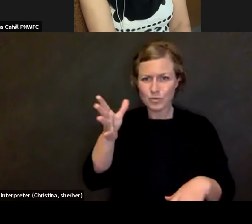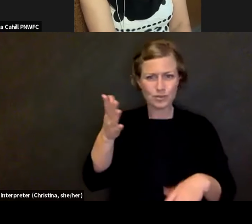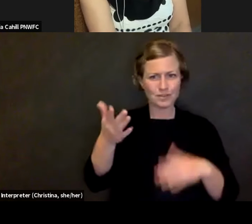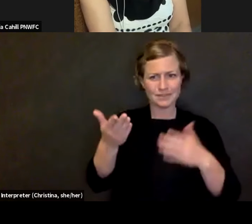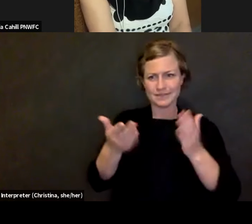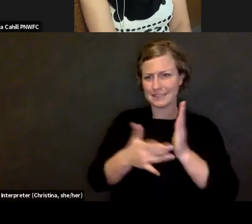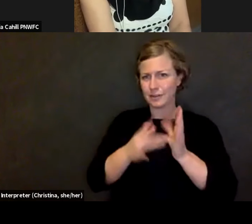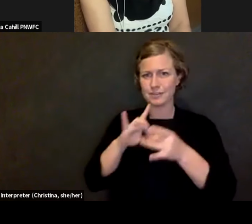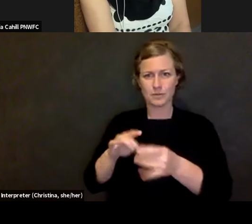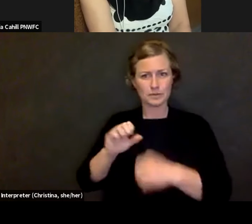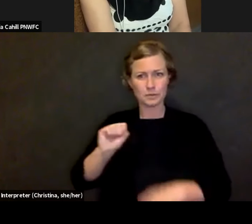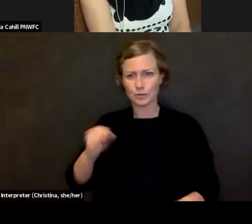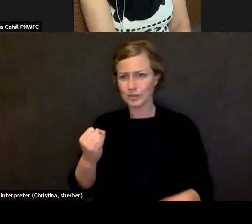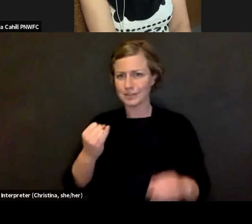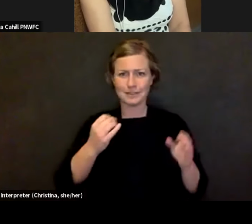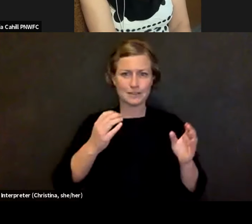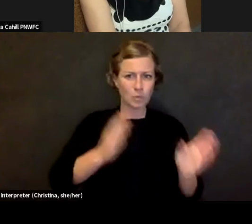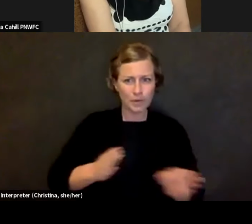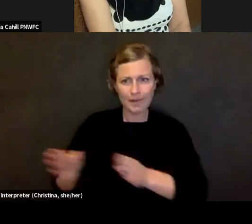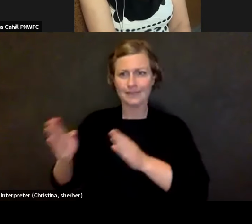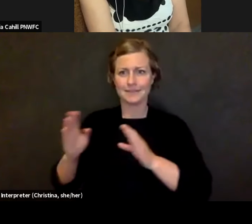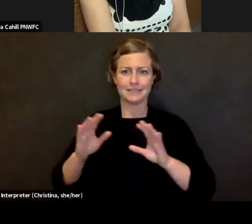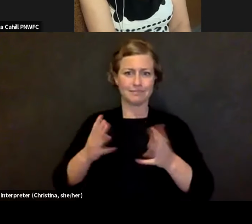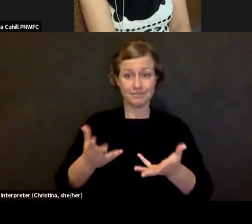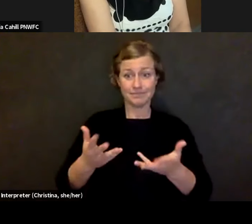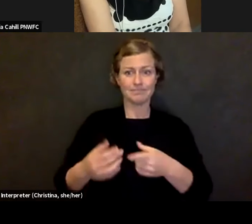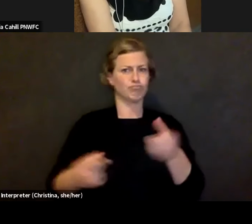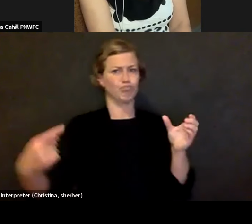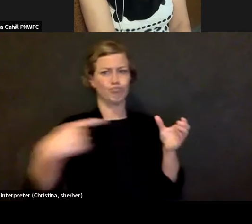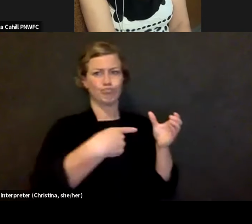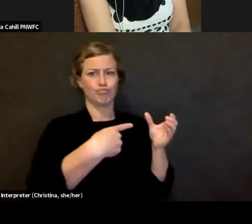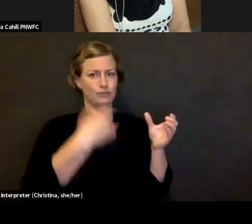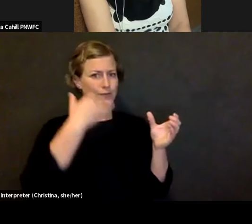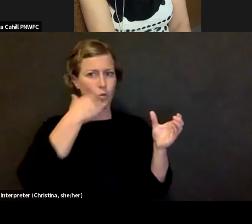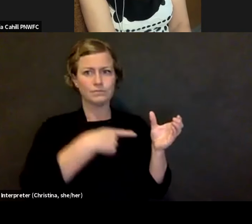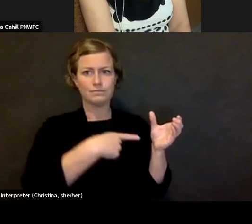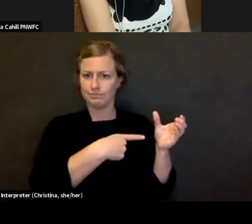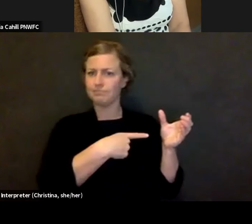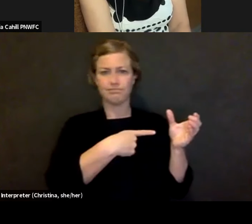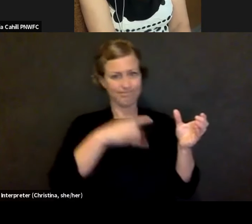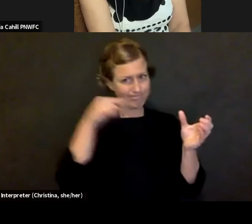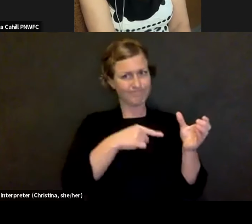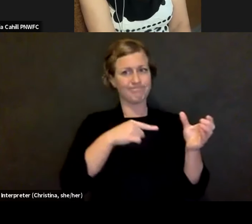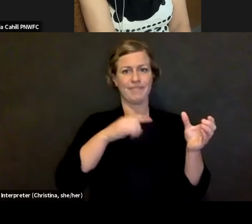stuff than me how is technology going to be used? What is the future of